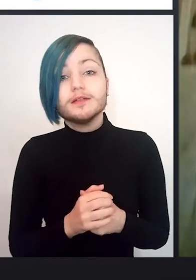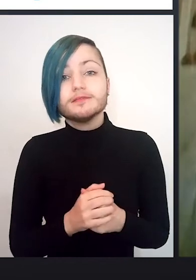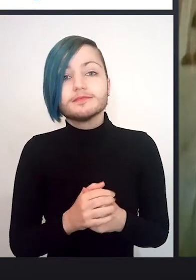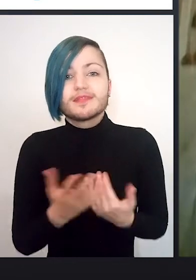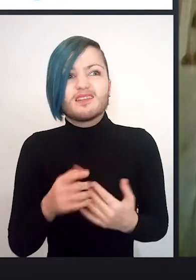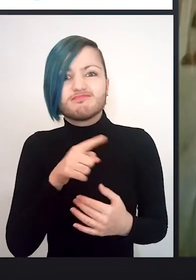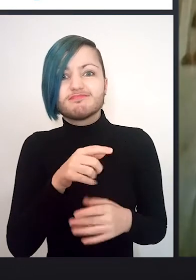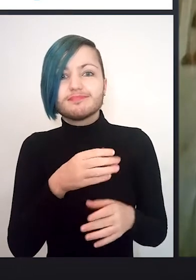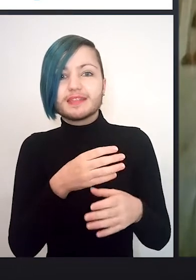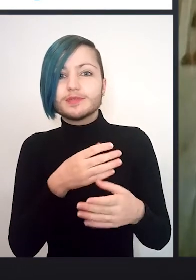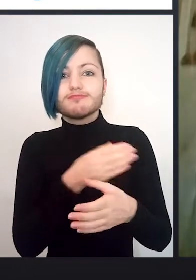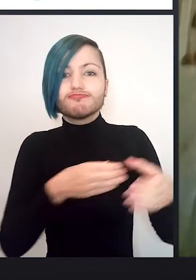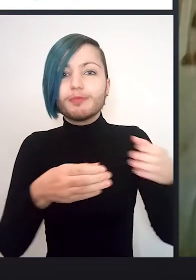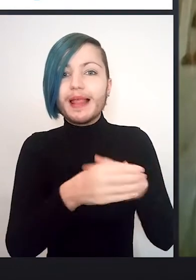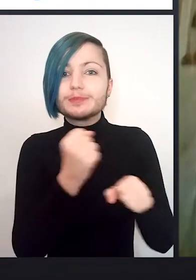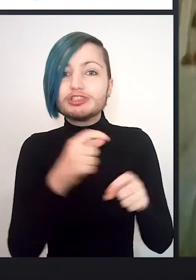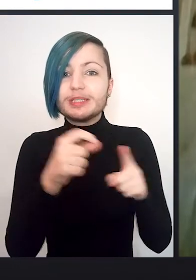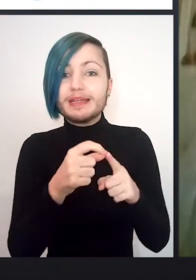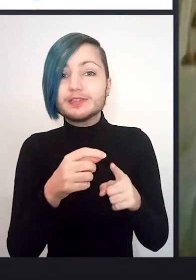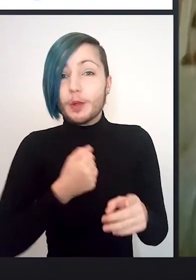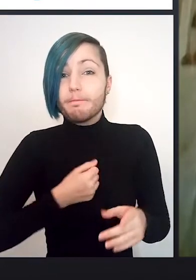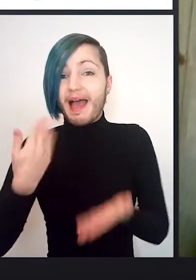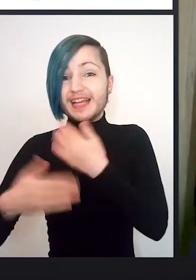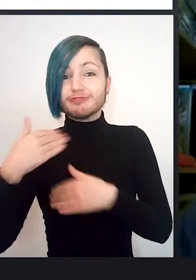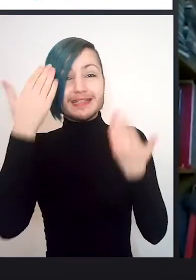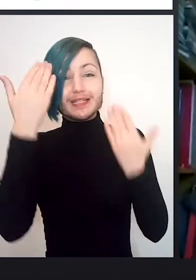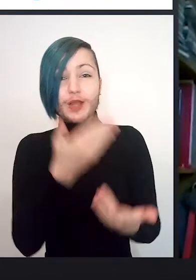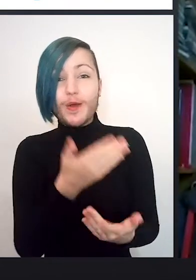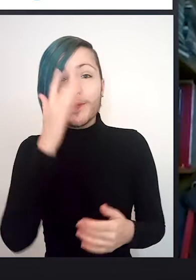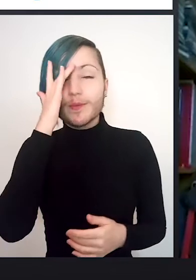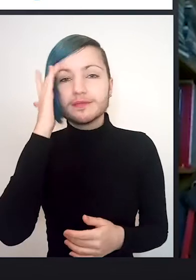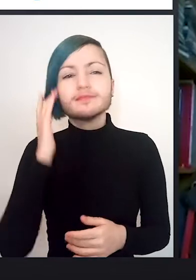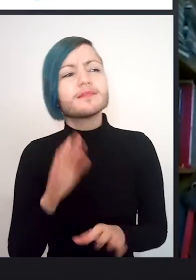cause it was a locum who didn't know anything about the history. So you're hobbling about--